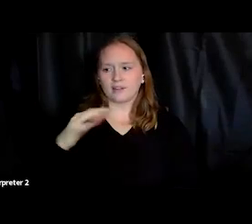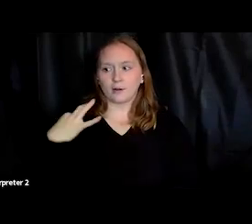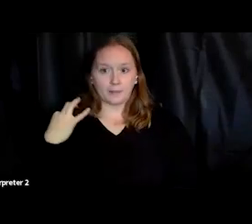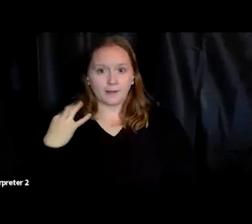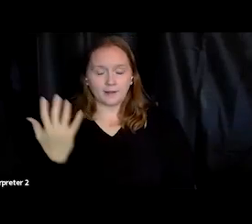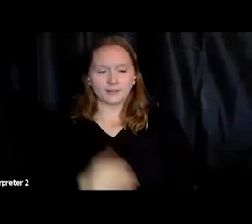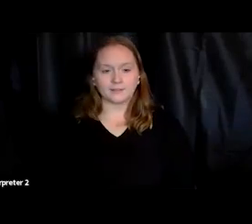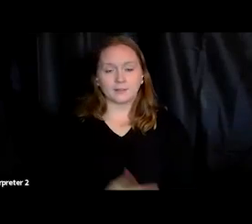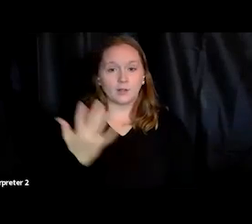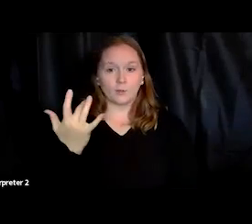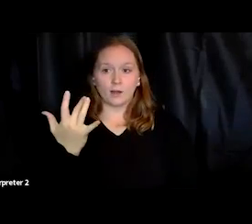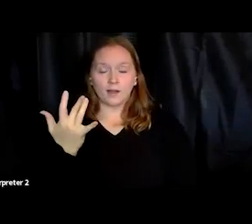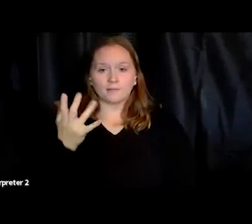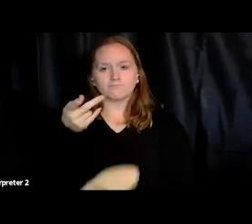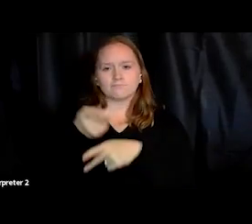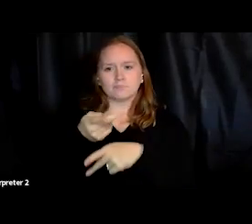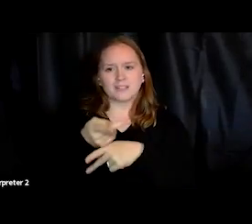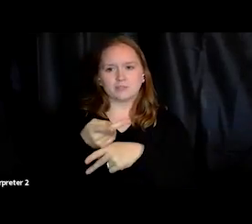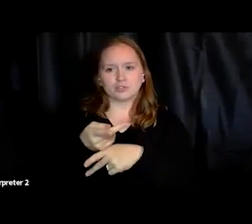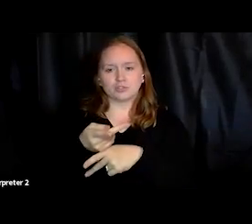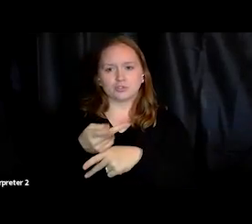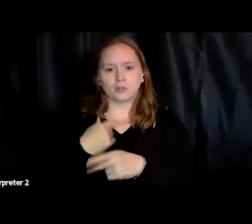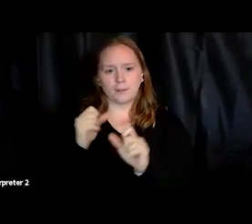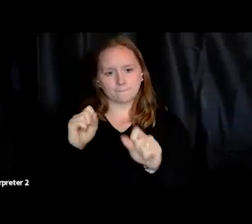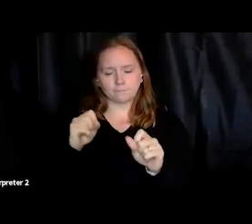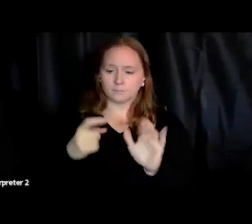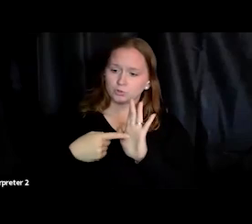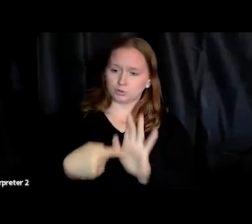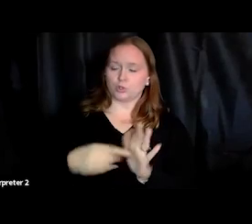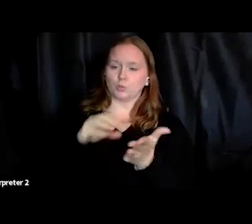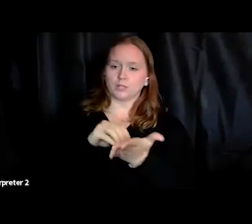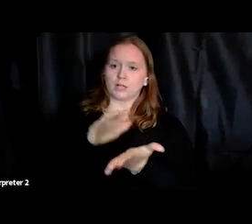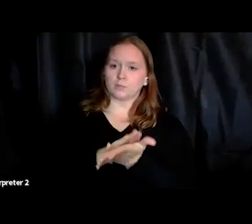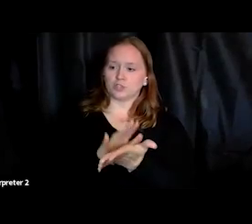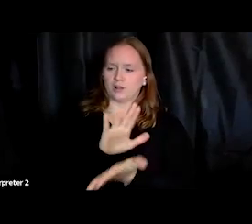so that I can make sure that I am able to show documentation of their impairments.